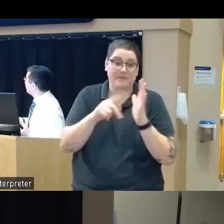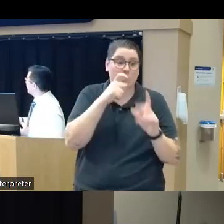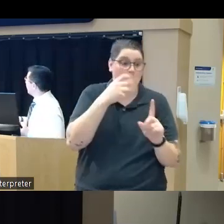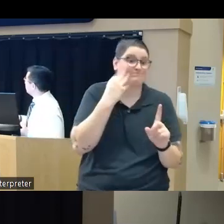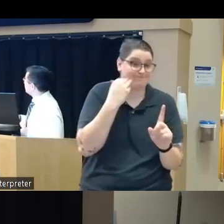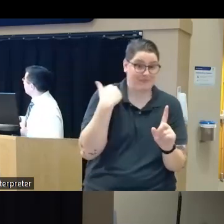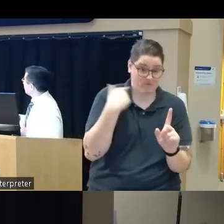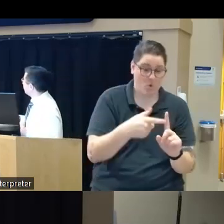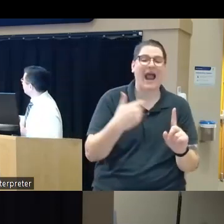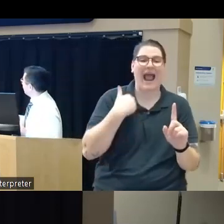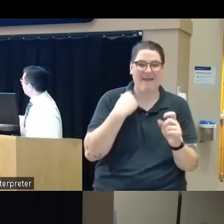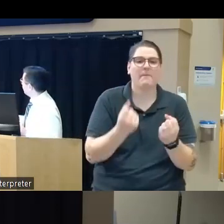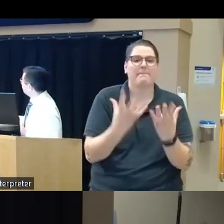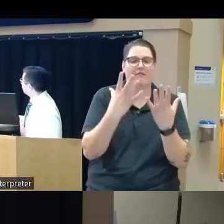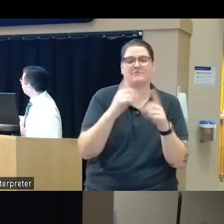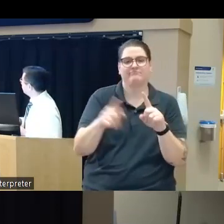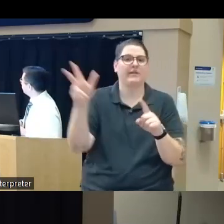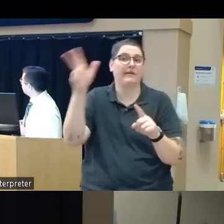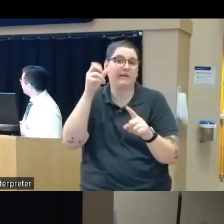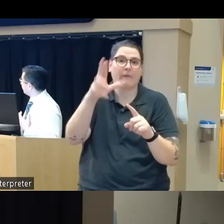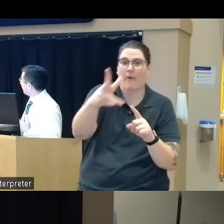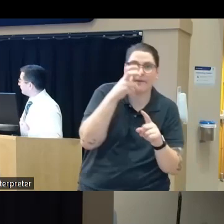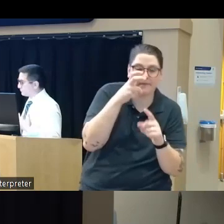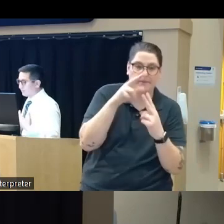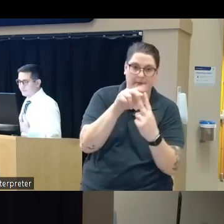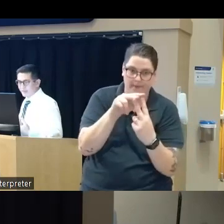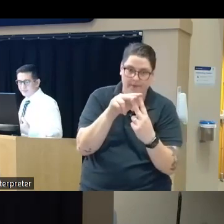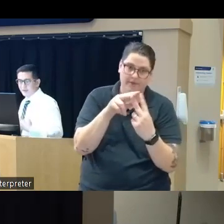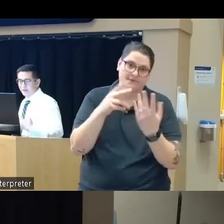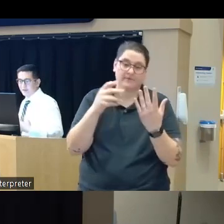past have multimodal visual hallucinations so we're talking about auditory tactile